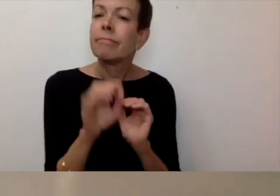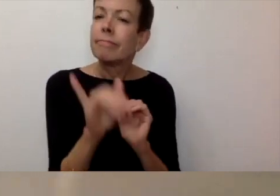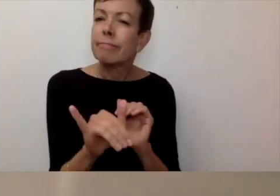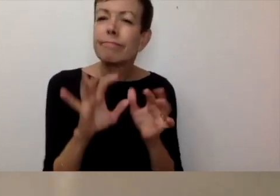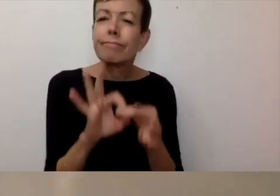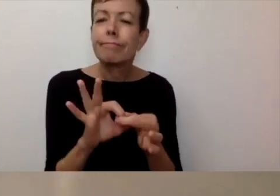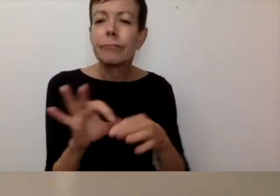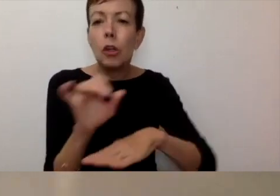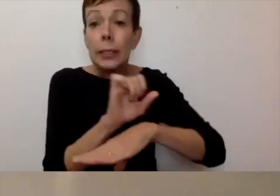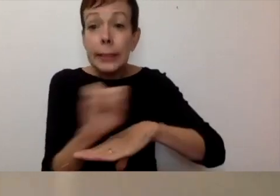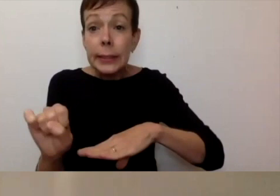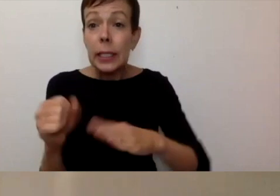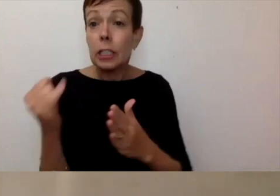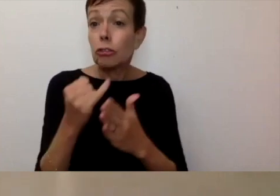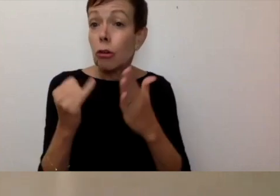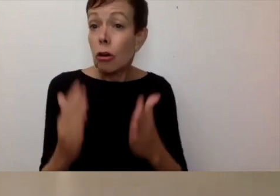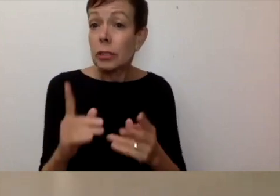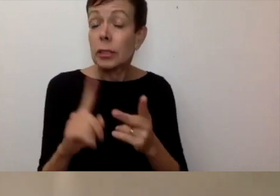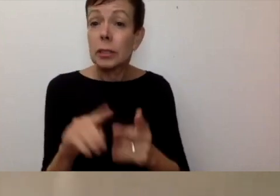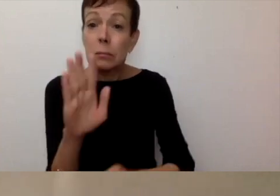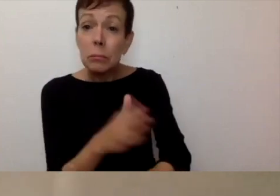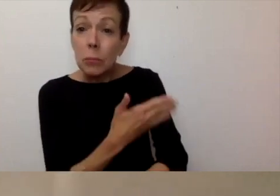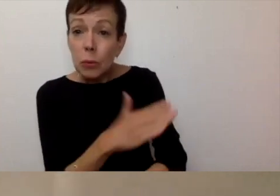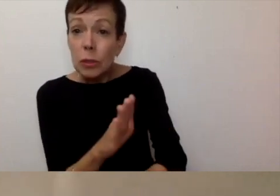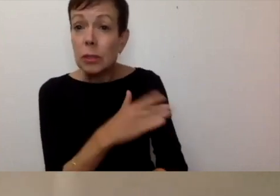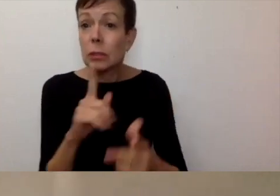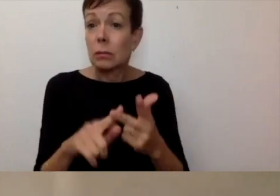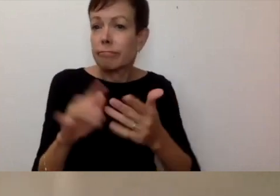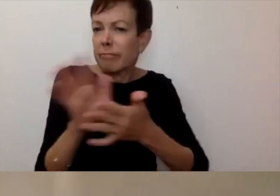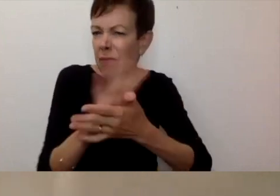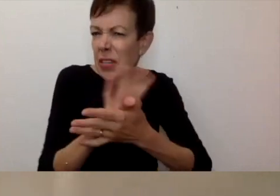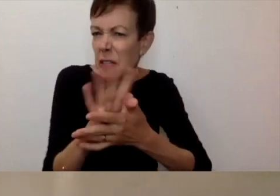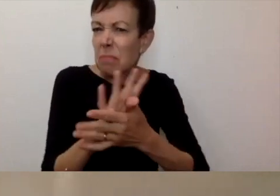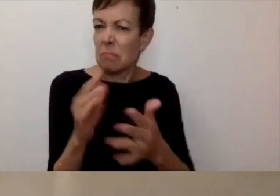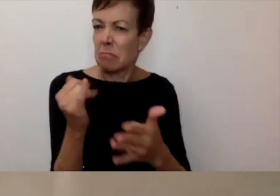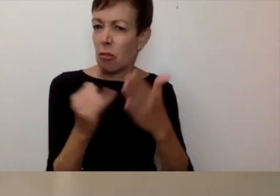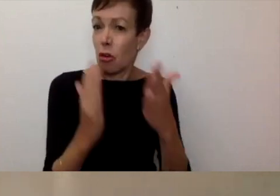uh musical artists and cinema artists and the second law engaged visual